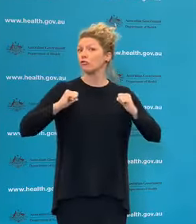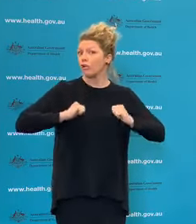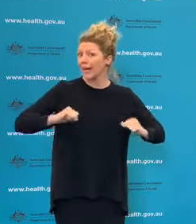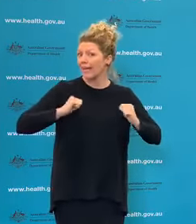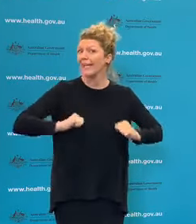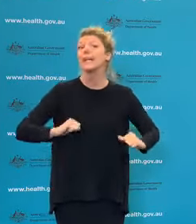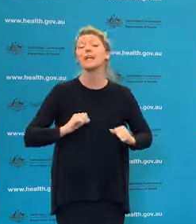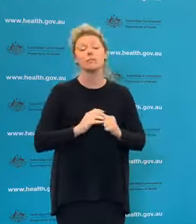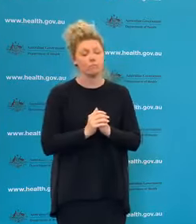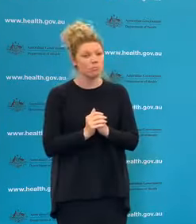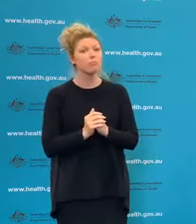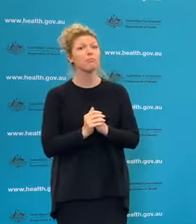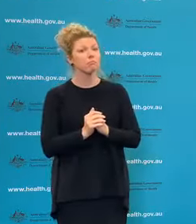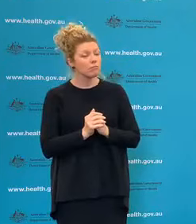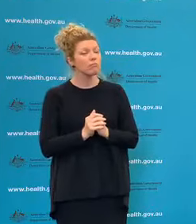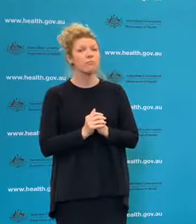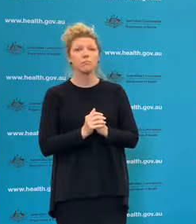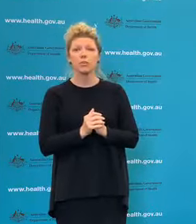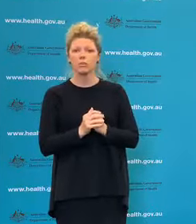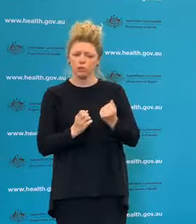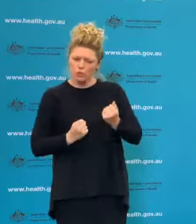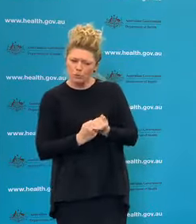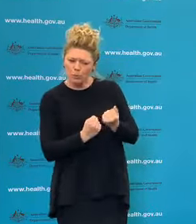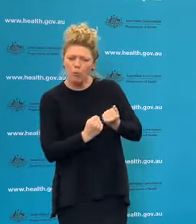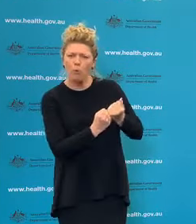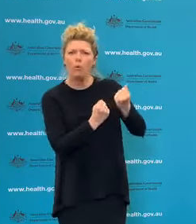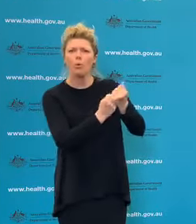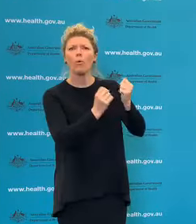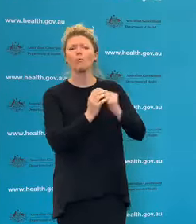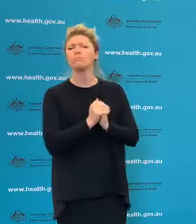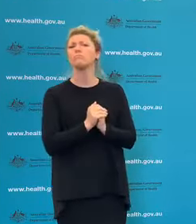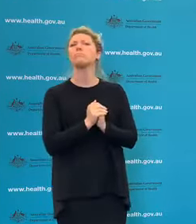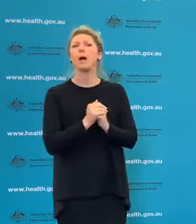professionals in these facilities, additional funding was provided late